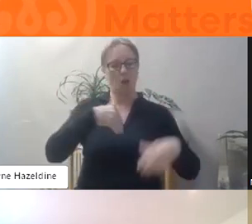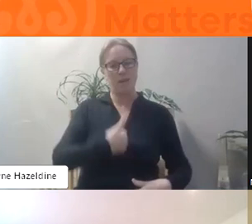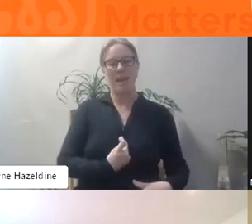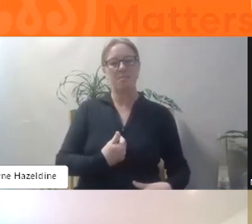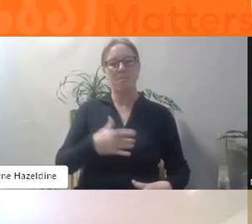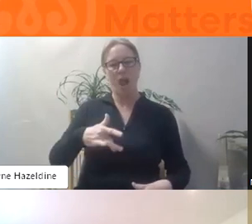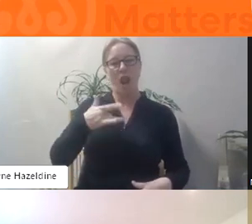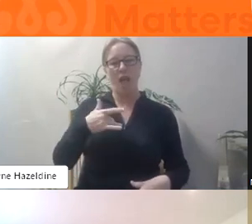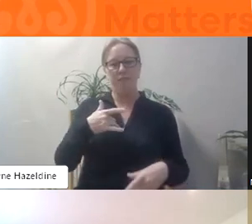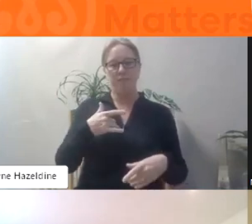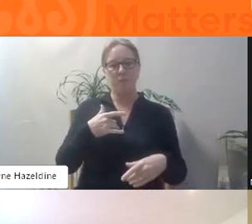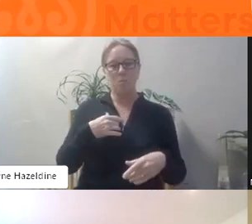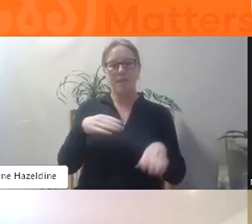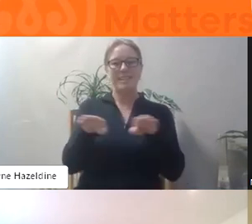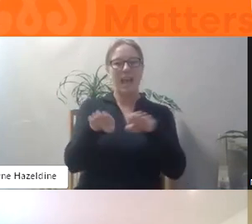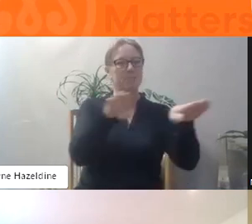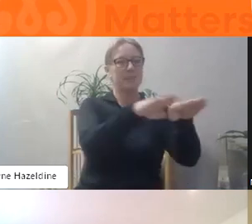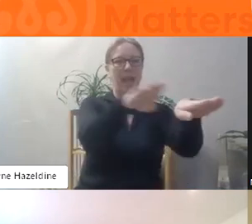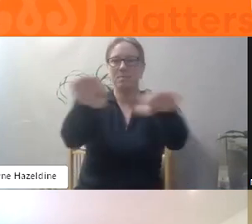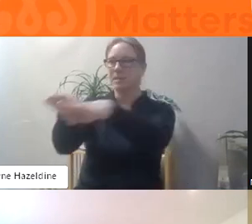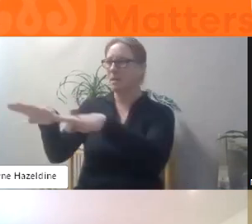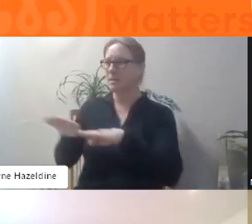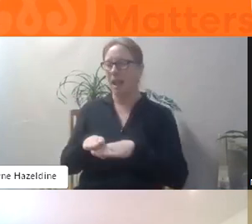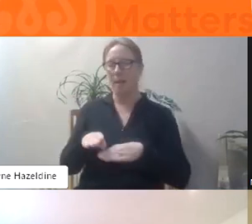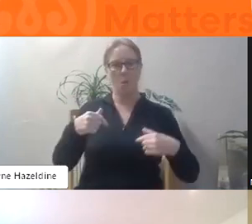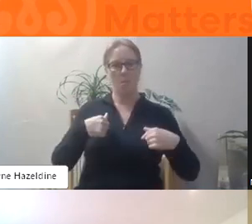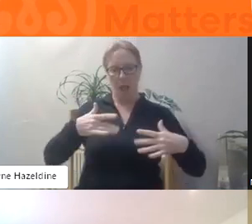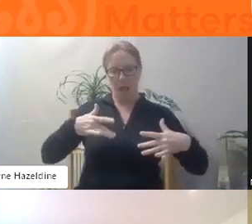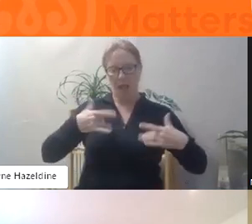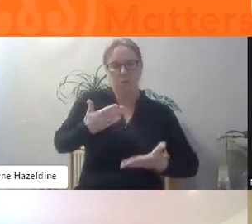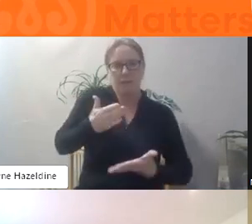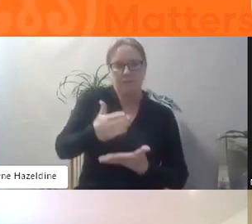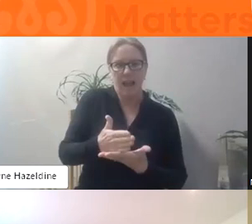or friends for my life to be valid. I don't need to diminish my disability